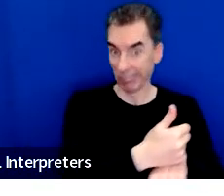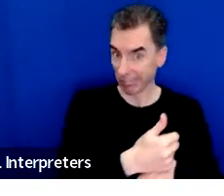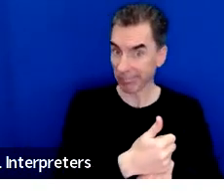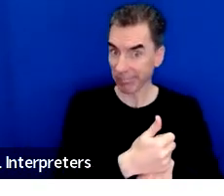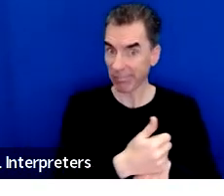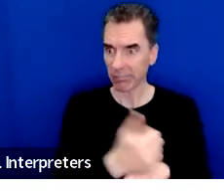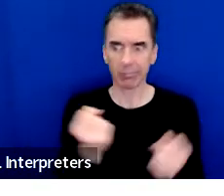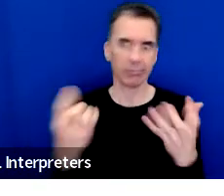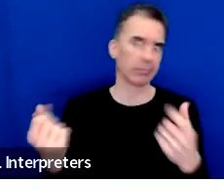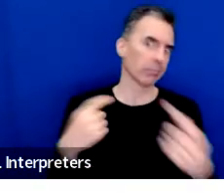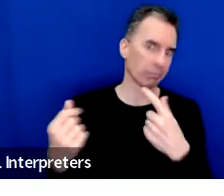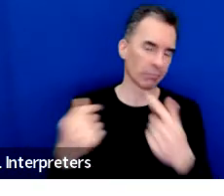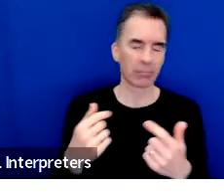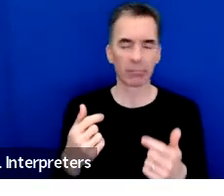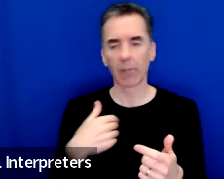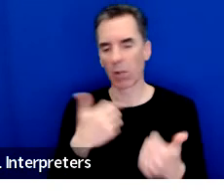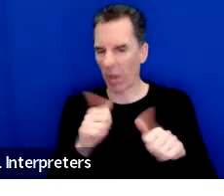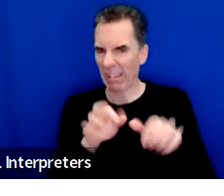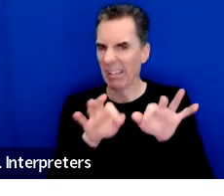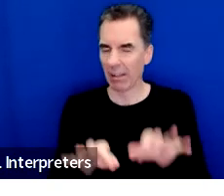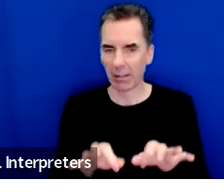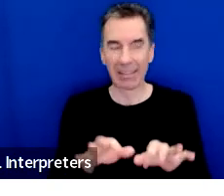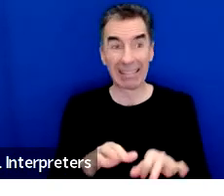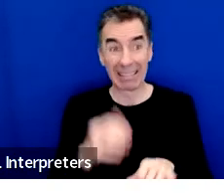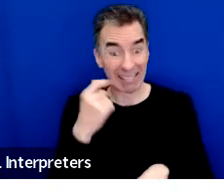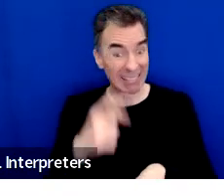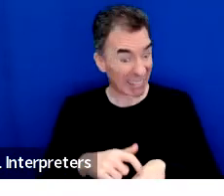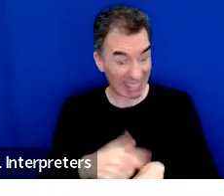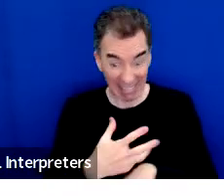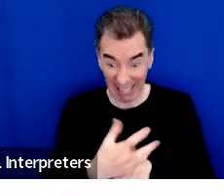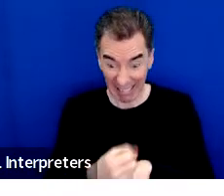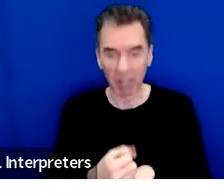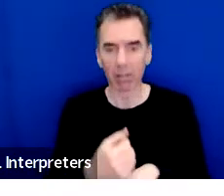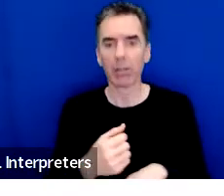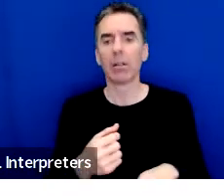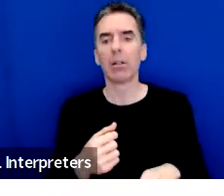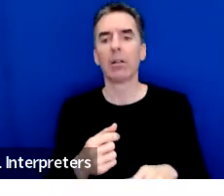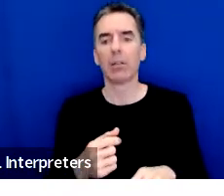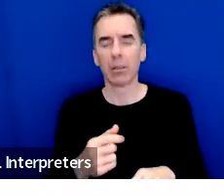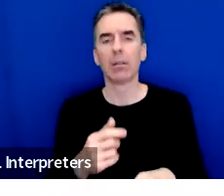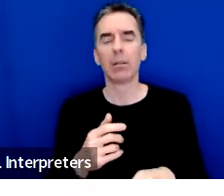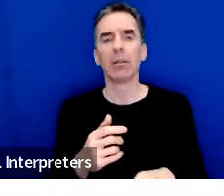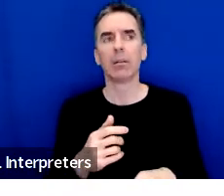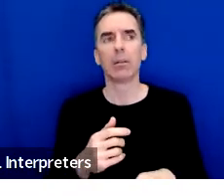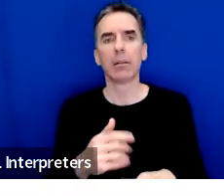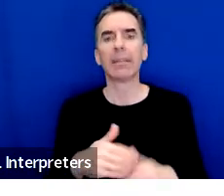If we don't have time, I can show that in Sally session later on. How to oh, we are at 1 p.m.